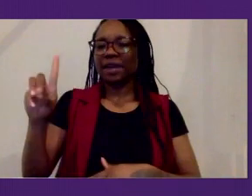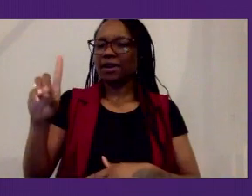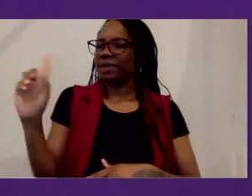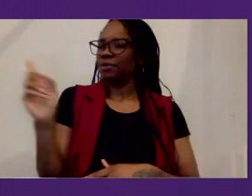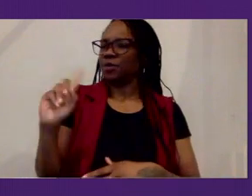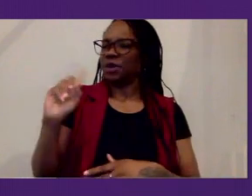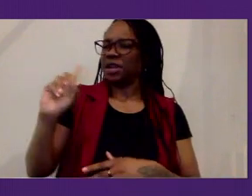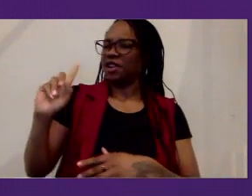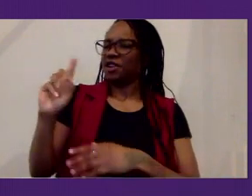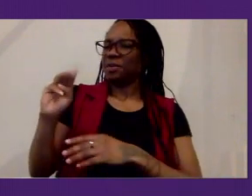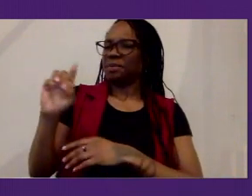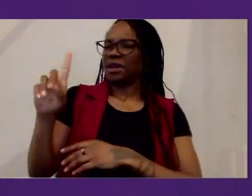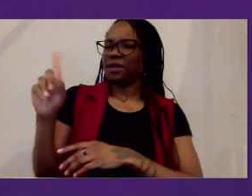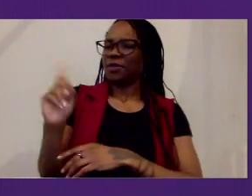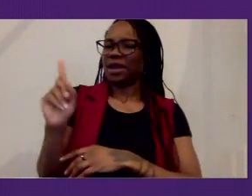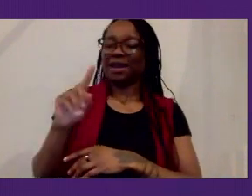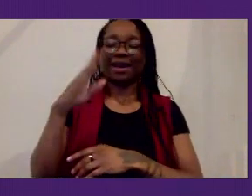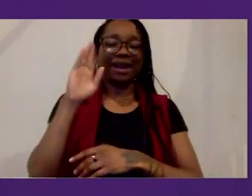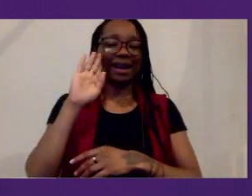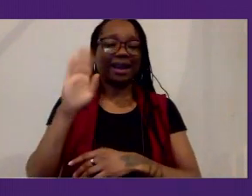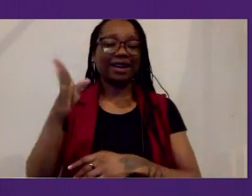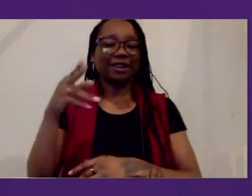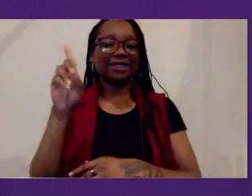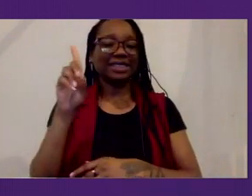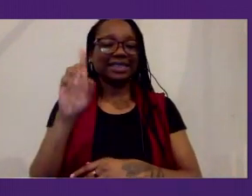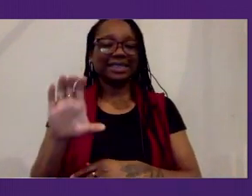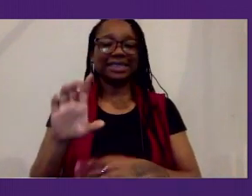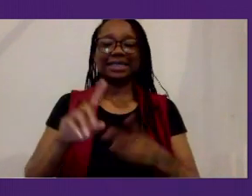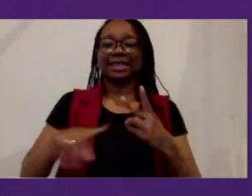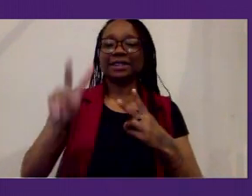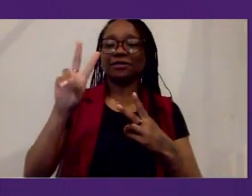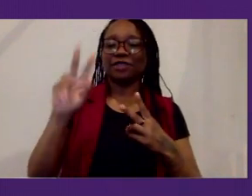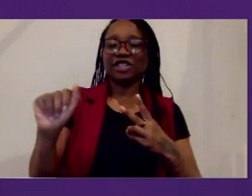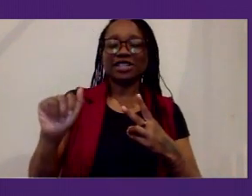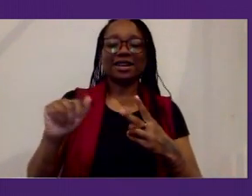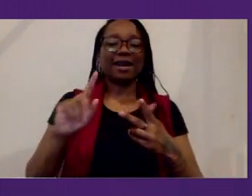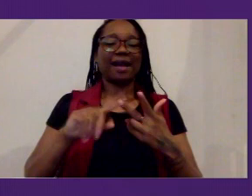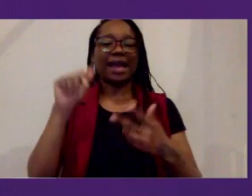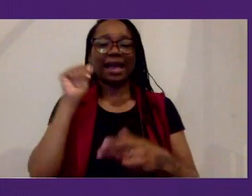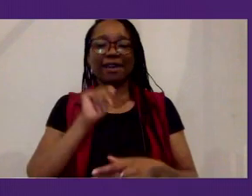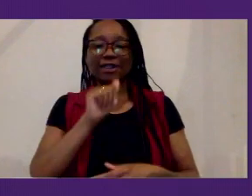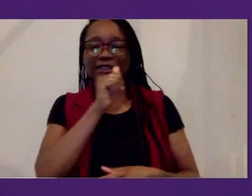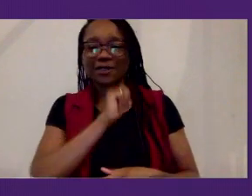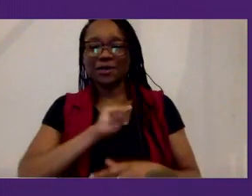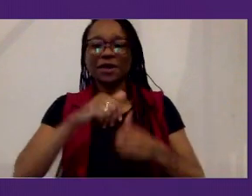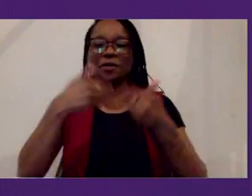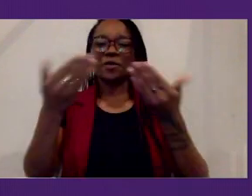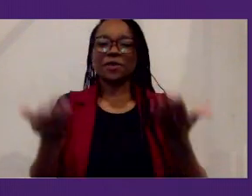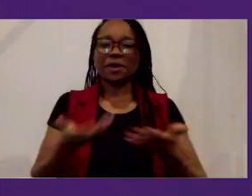Hey, DC, Virginia, Arizona. Welcome everyone. We're so happy to... Oh, Boston.